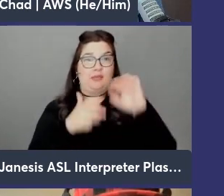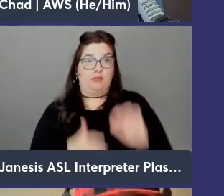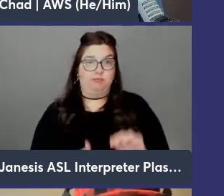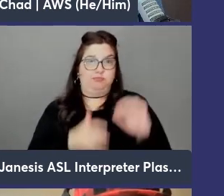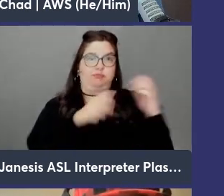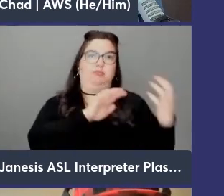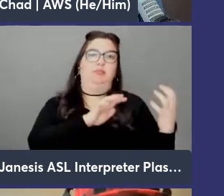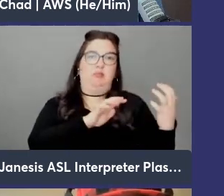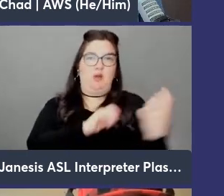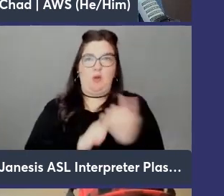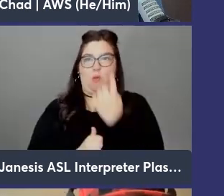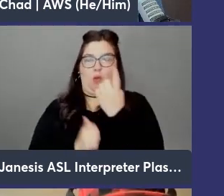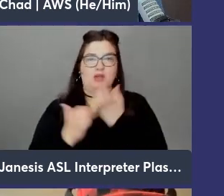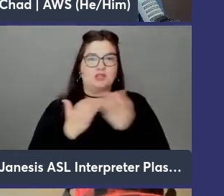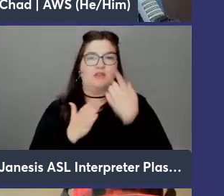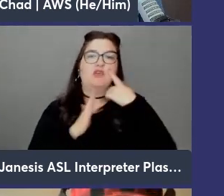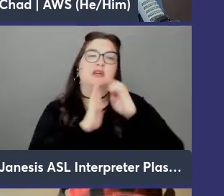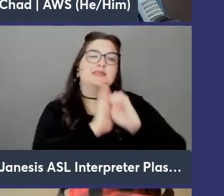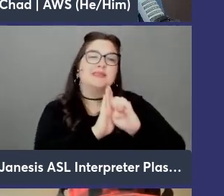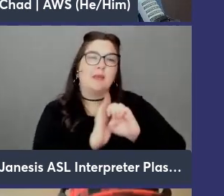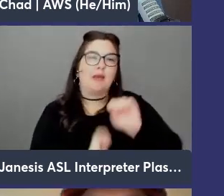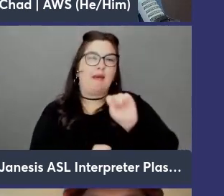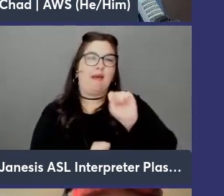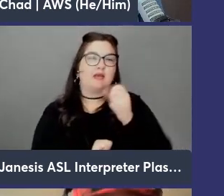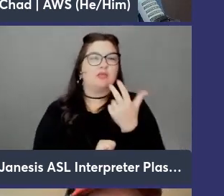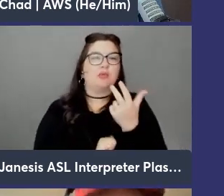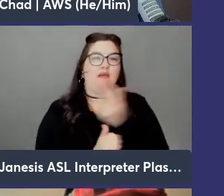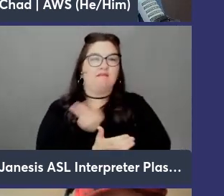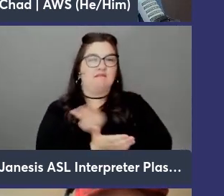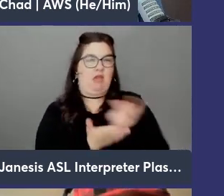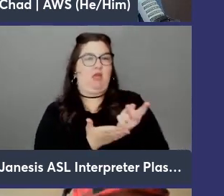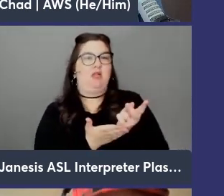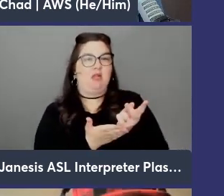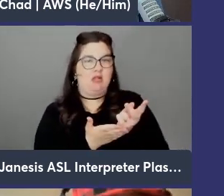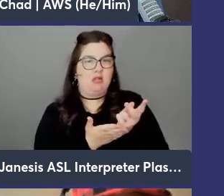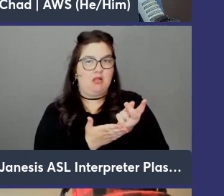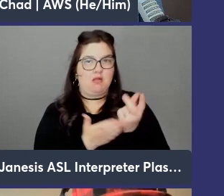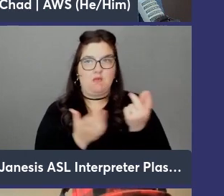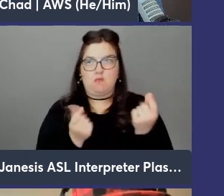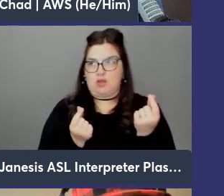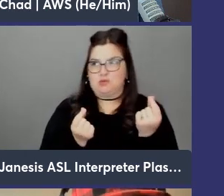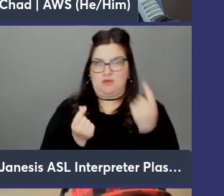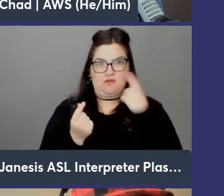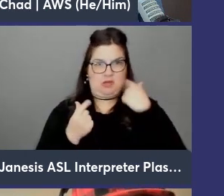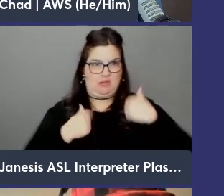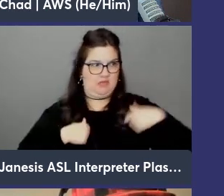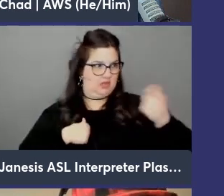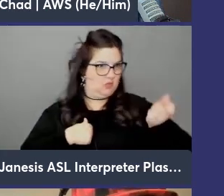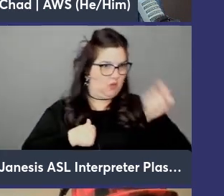this is S3 for example, something failed in writing to S3. In order for me to understand what really happened,